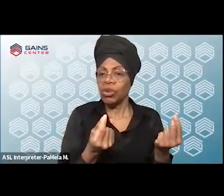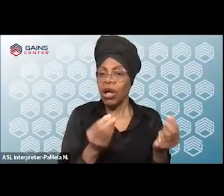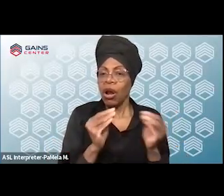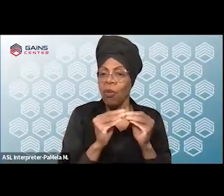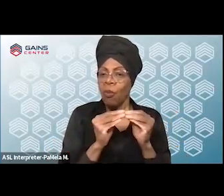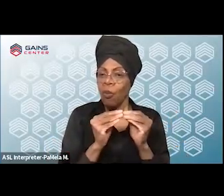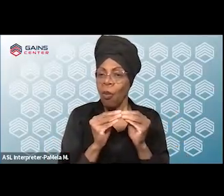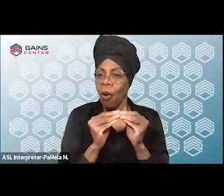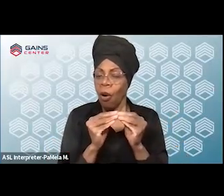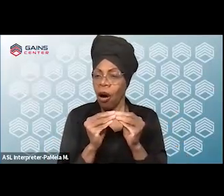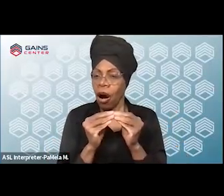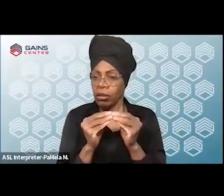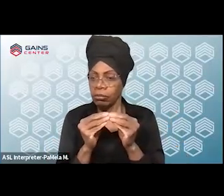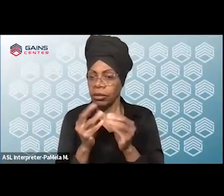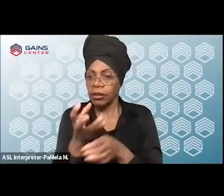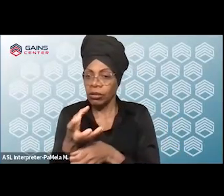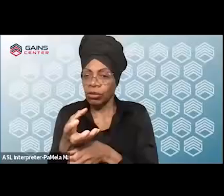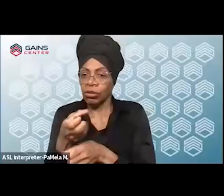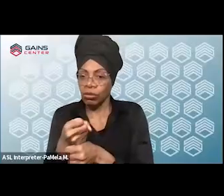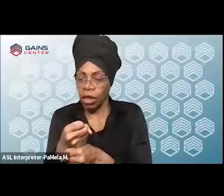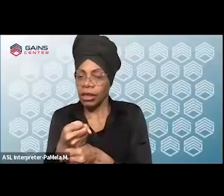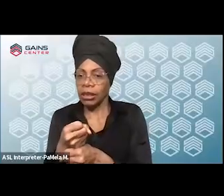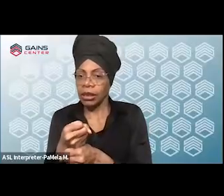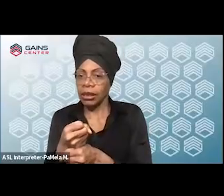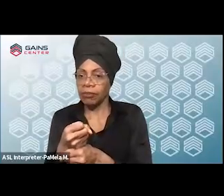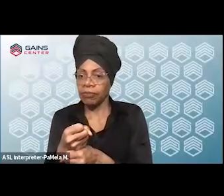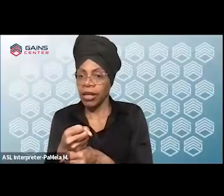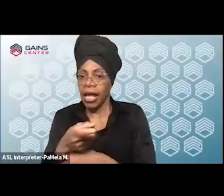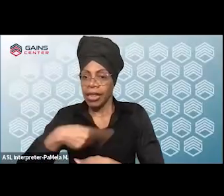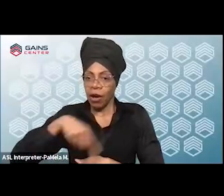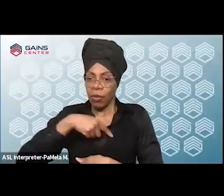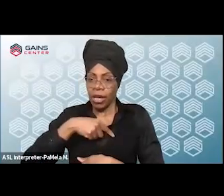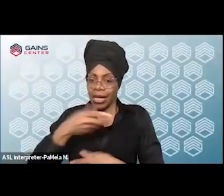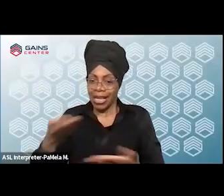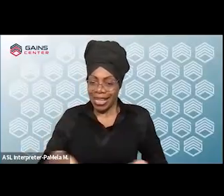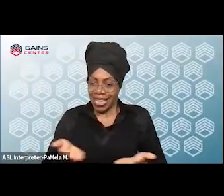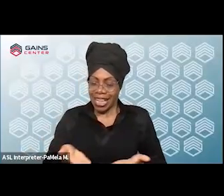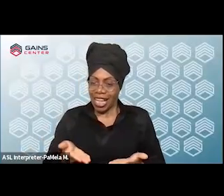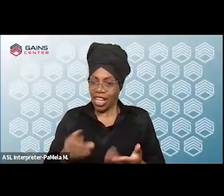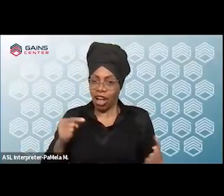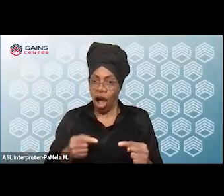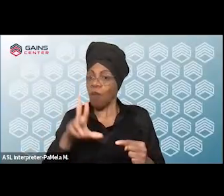and to trust that we're not there to harm them, that we're actually there to help them heal